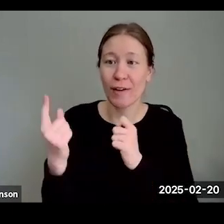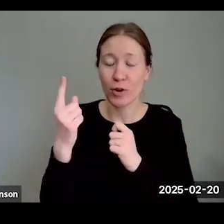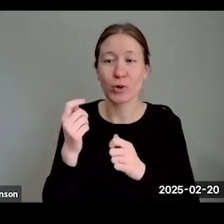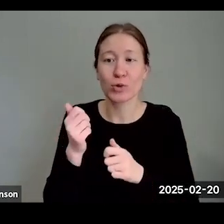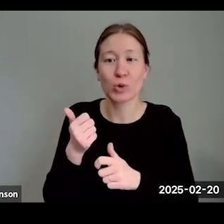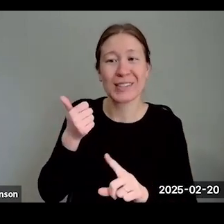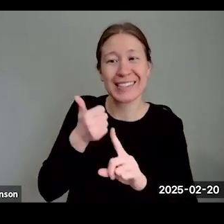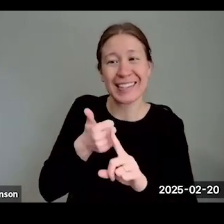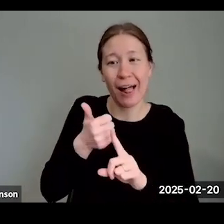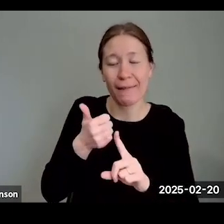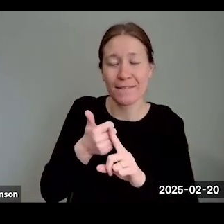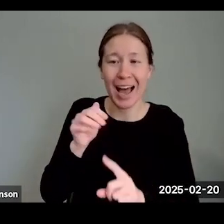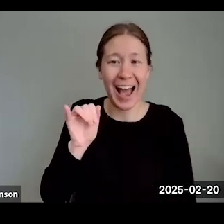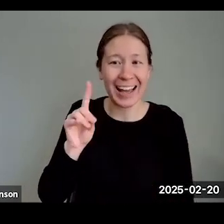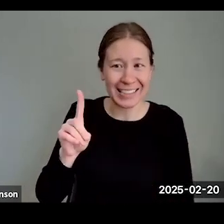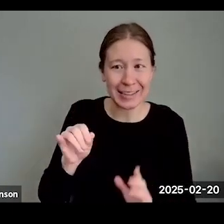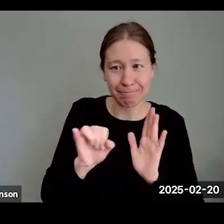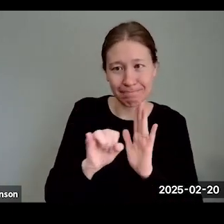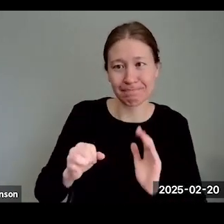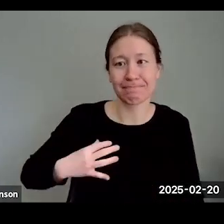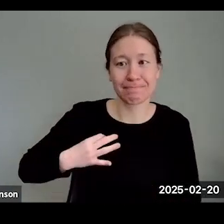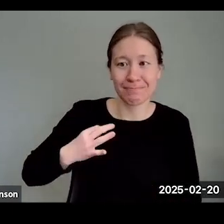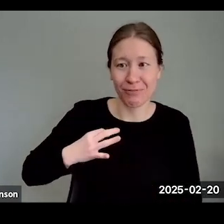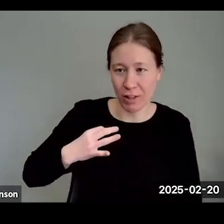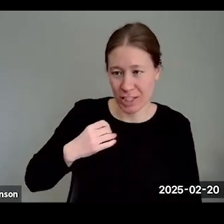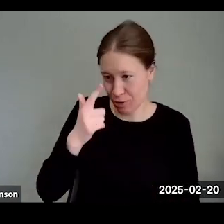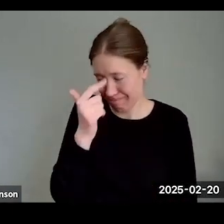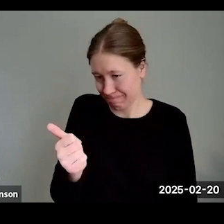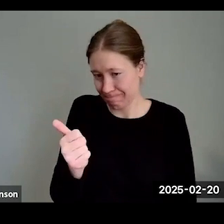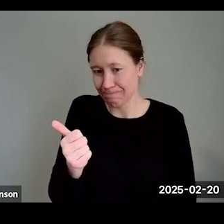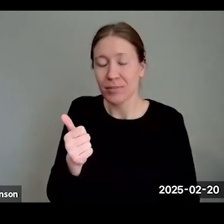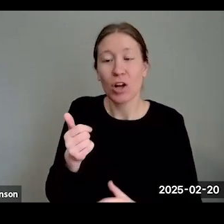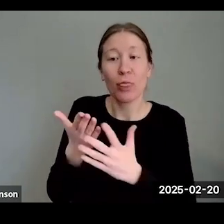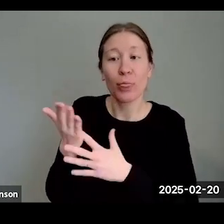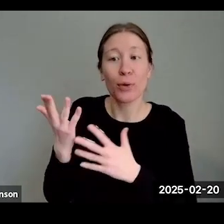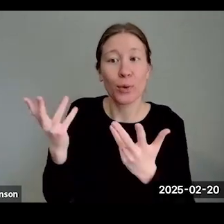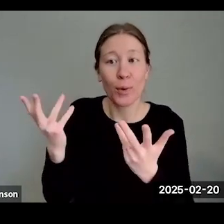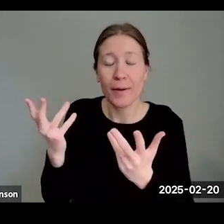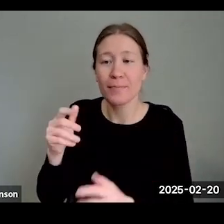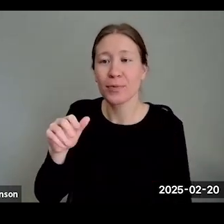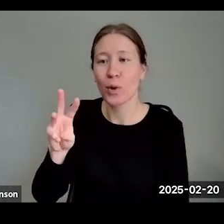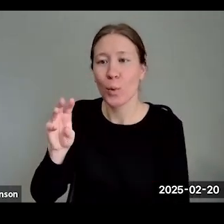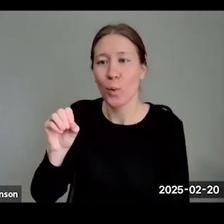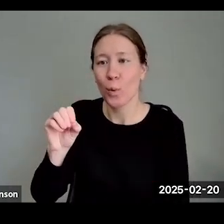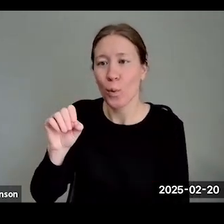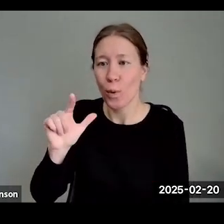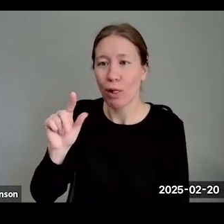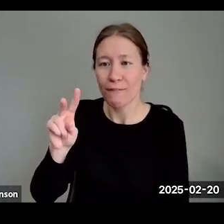which they can do through Wolverine Access. This is a confidential place where you can